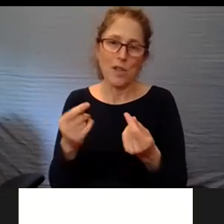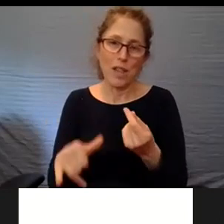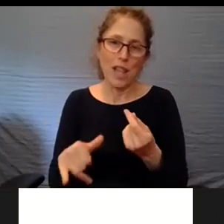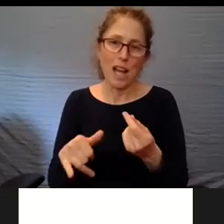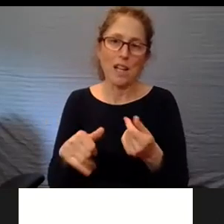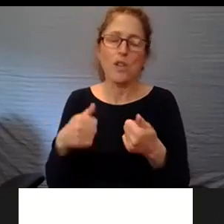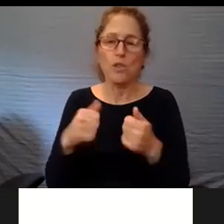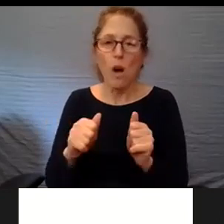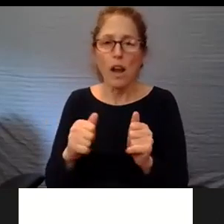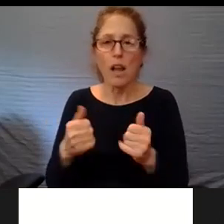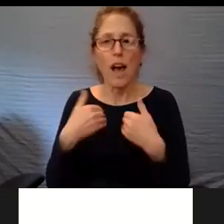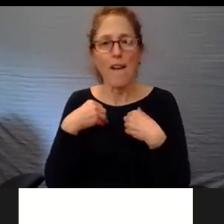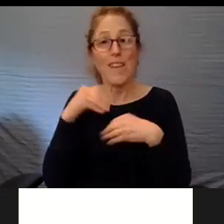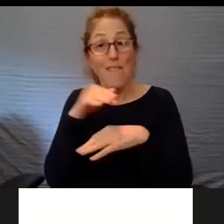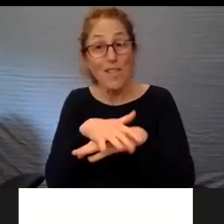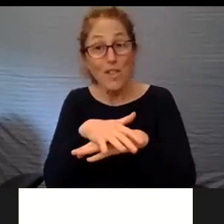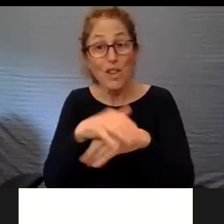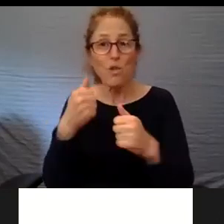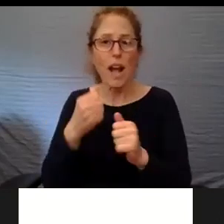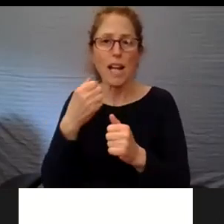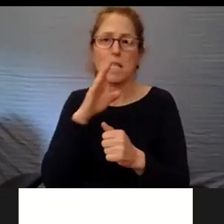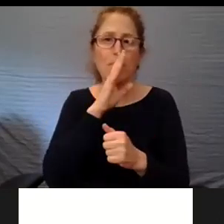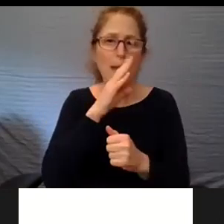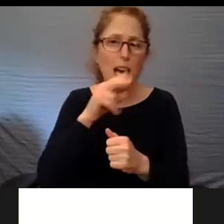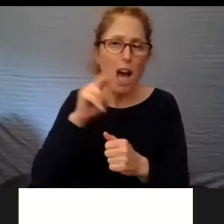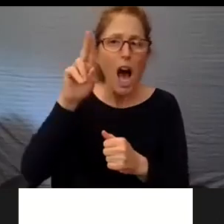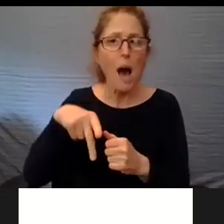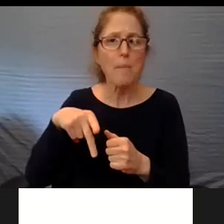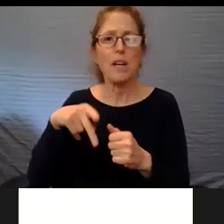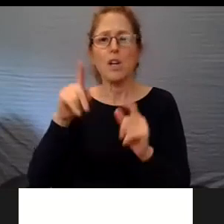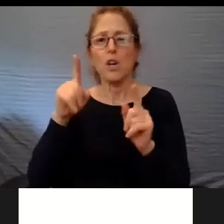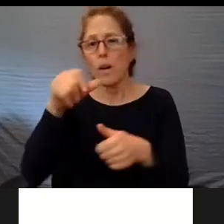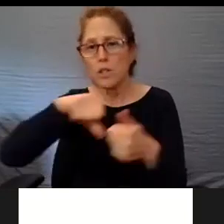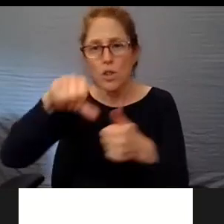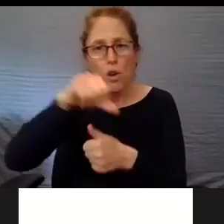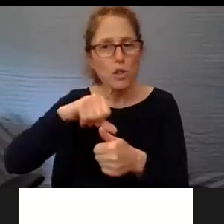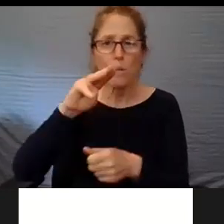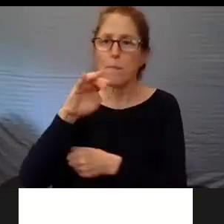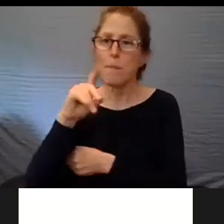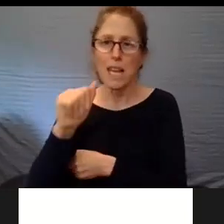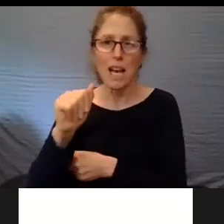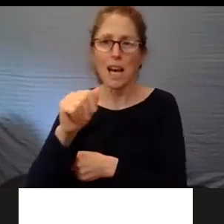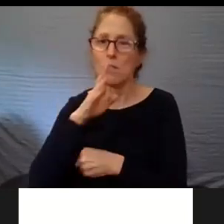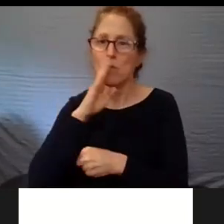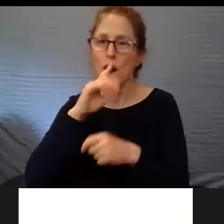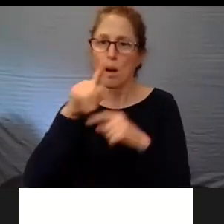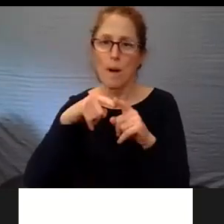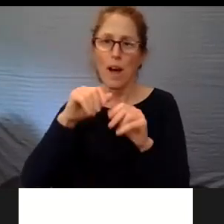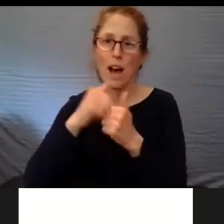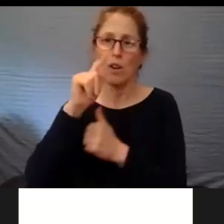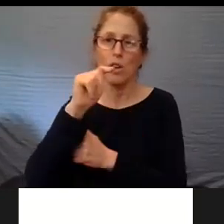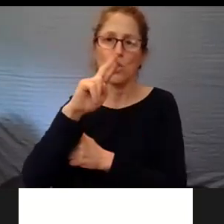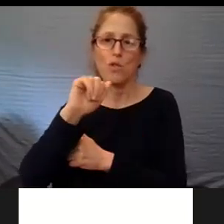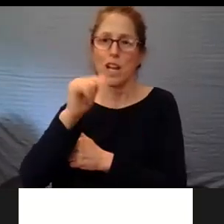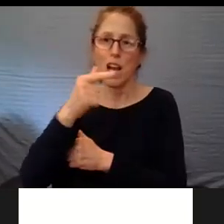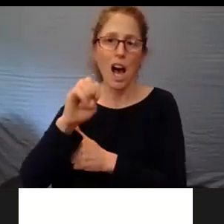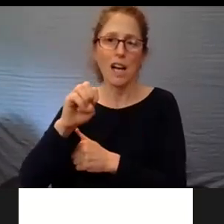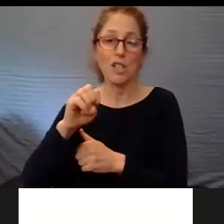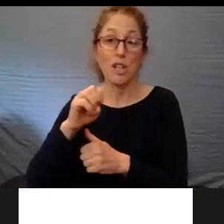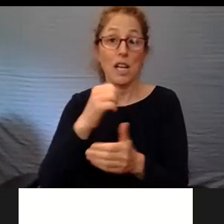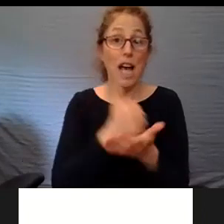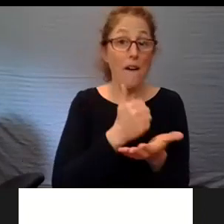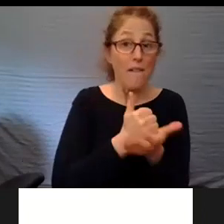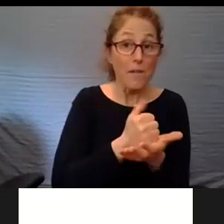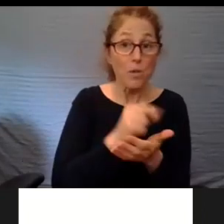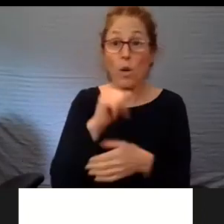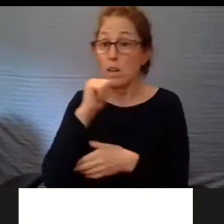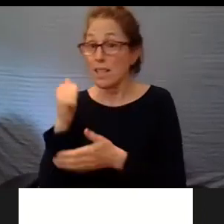Try to speak out. Go on social media talking about how triage isn't helpful and the ways that it's most ableist.